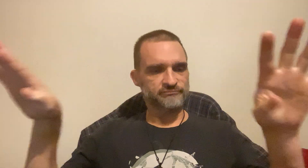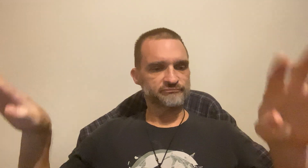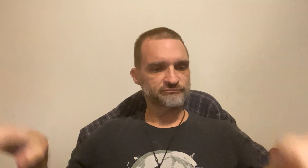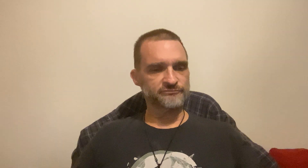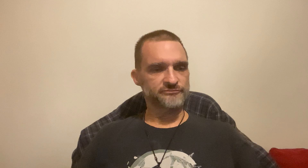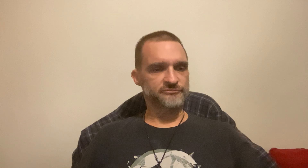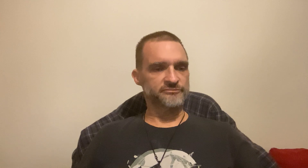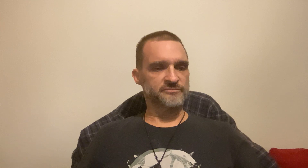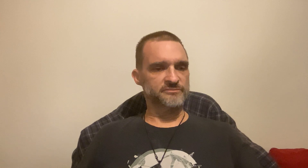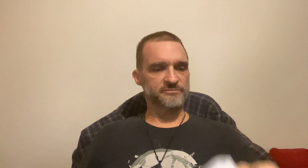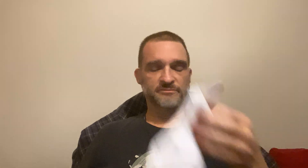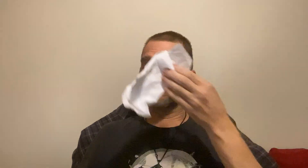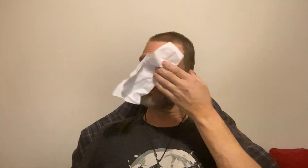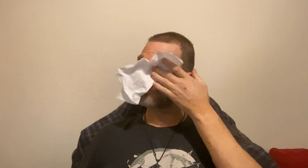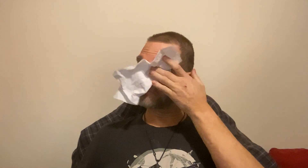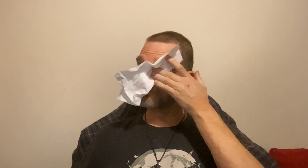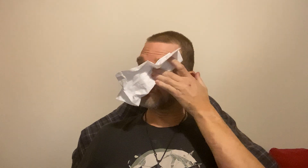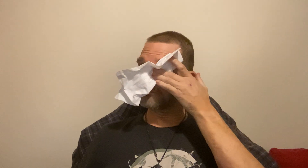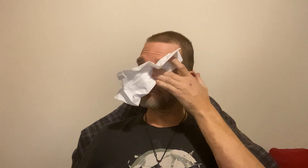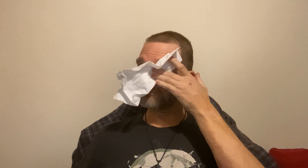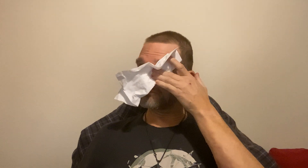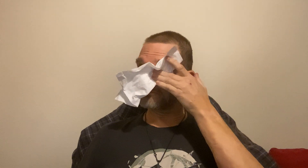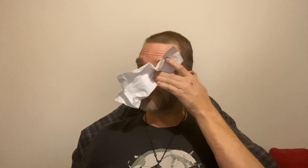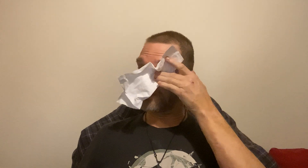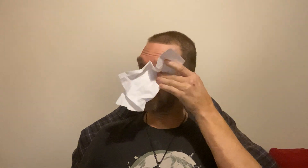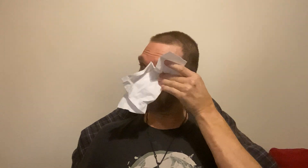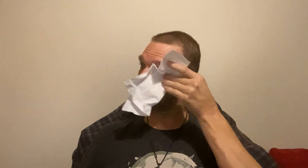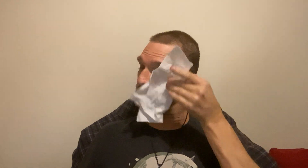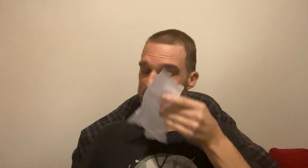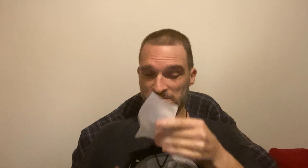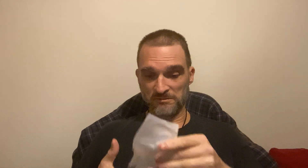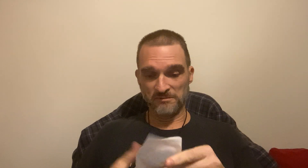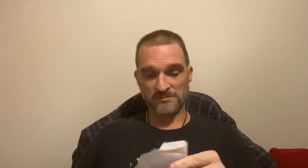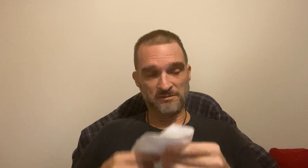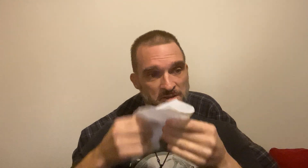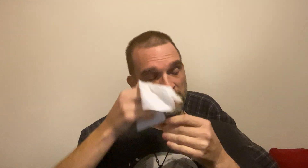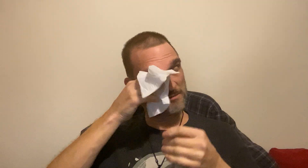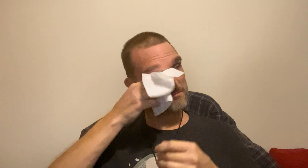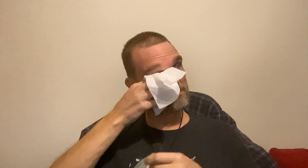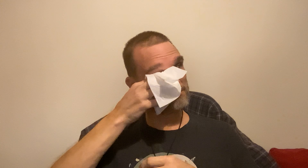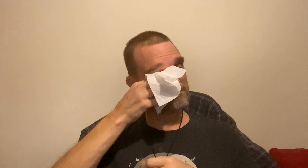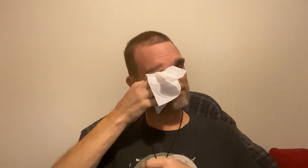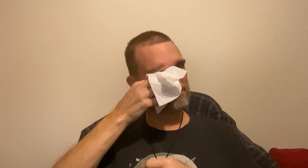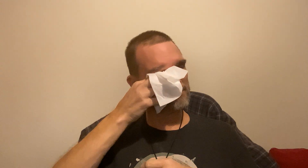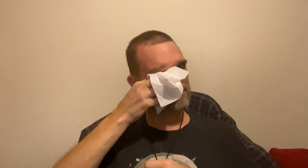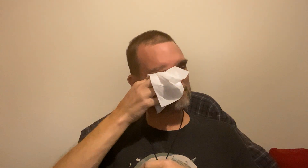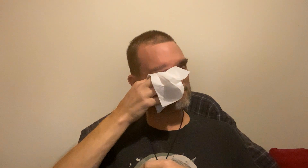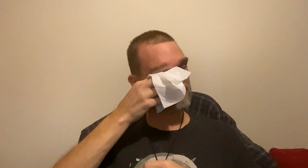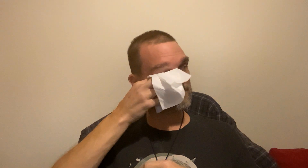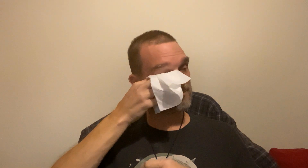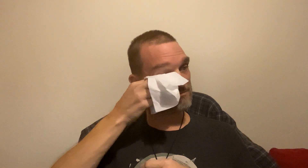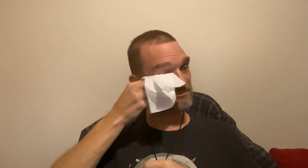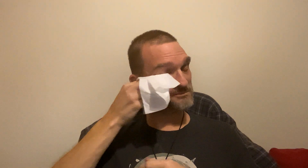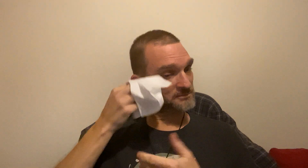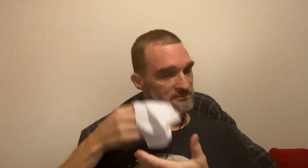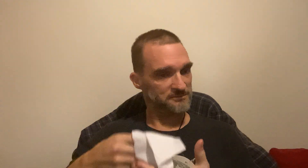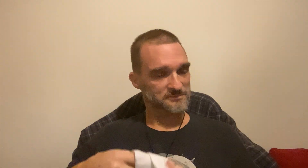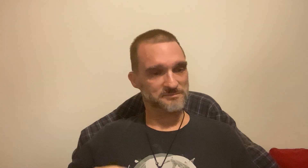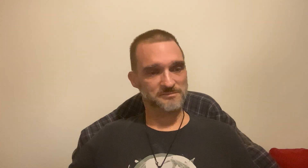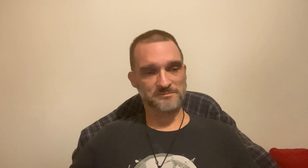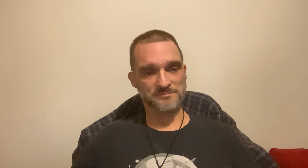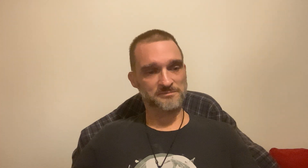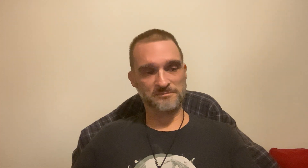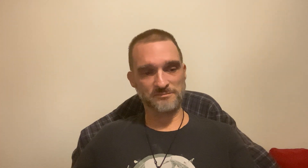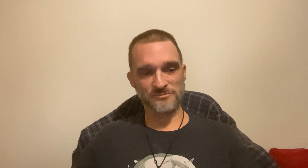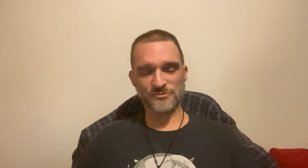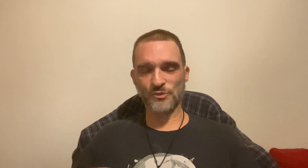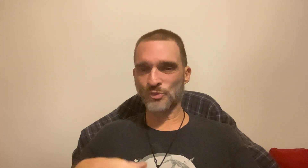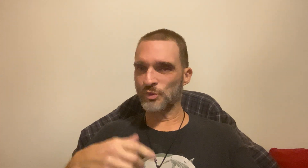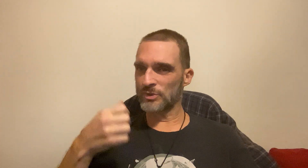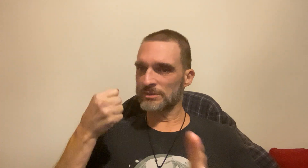I bursted out in tears.